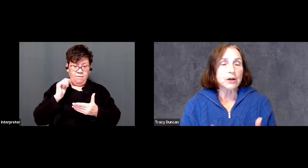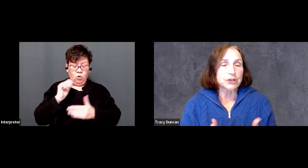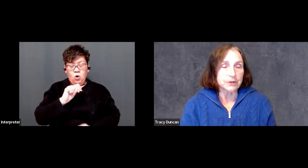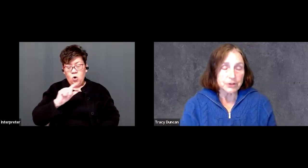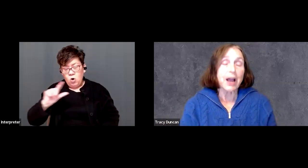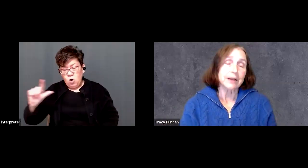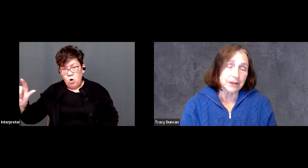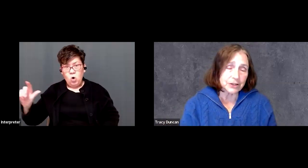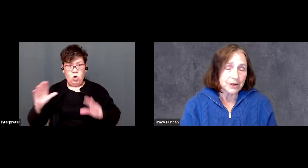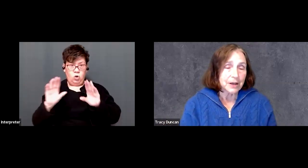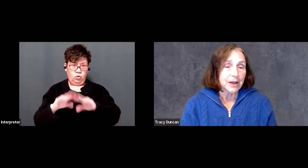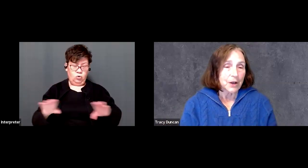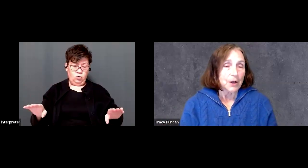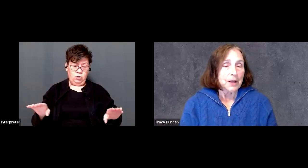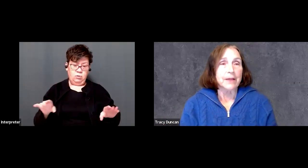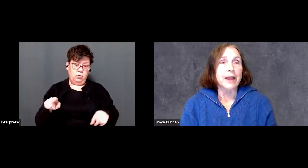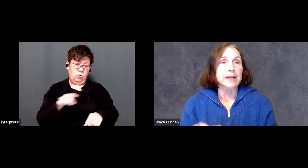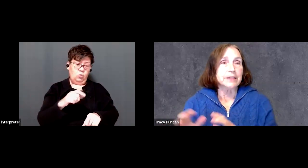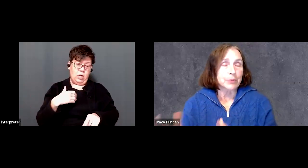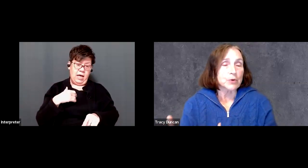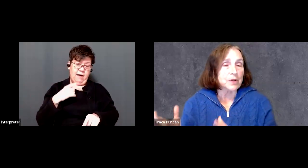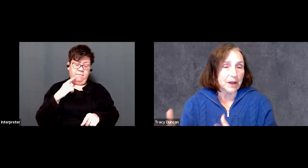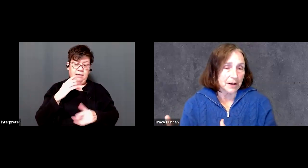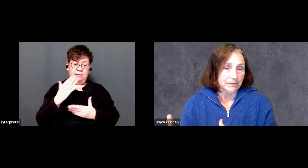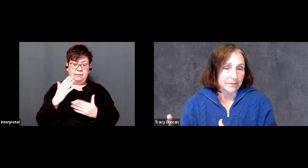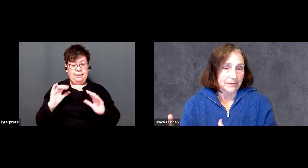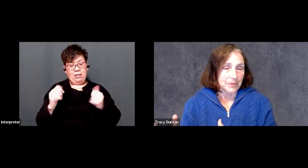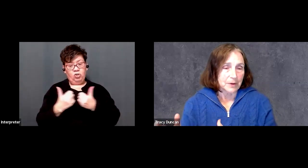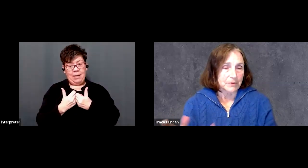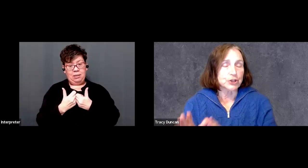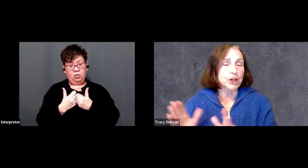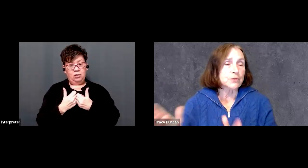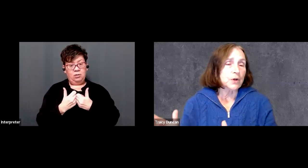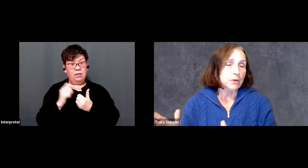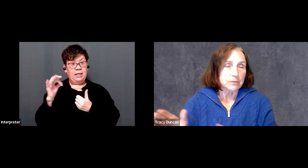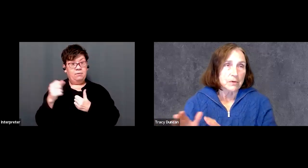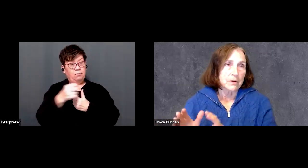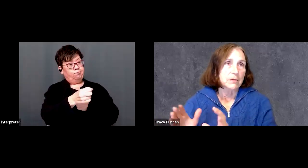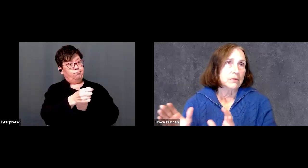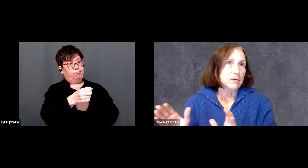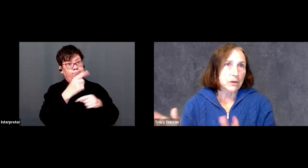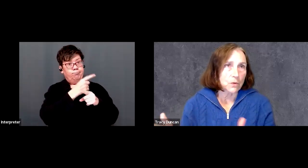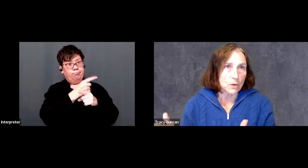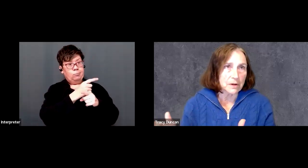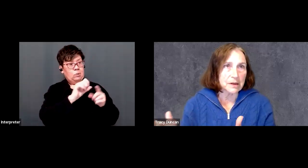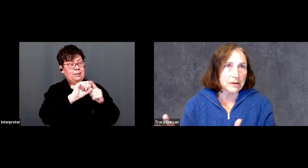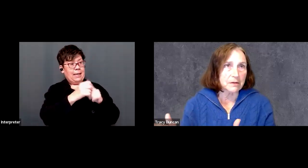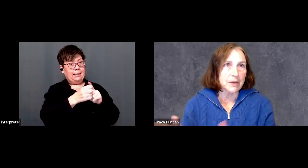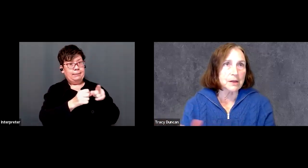who are challenged in a typical setting. The general school system